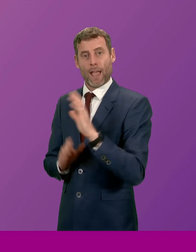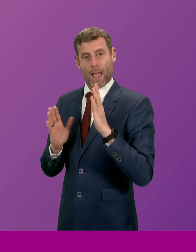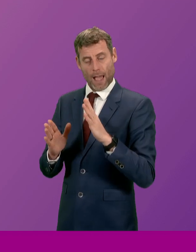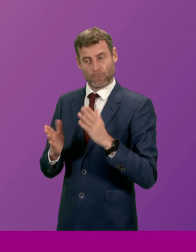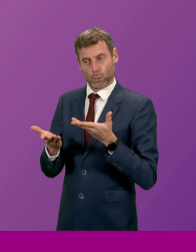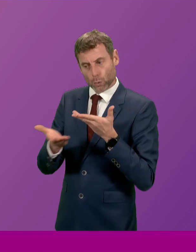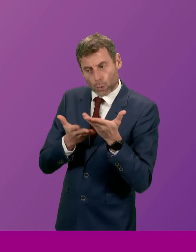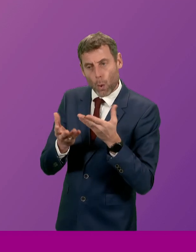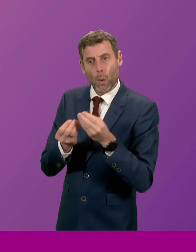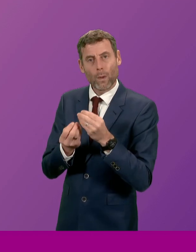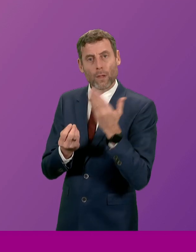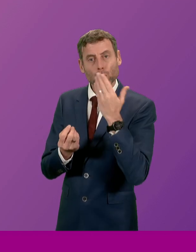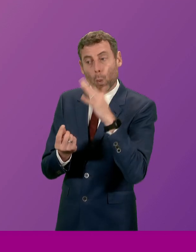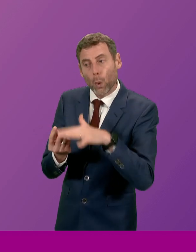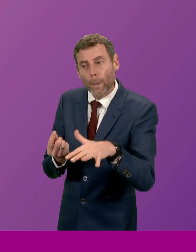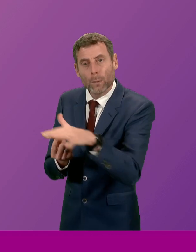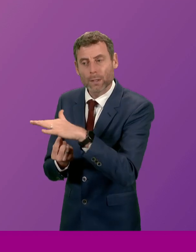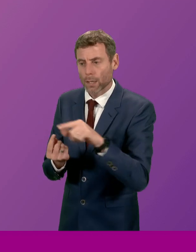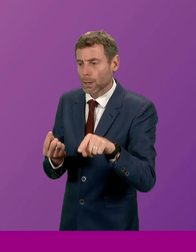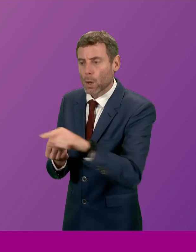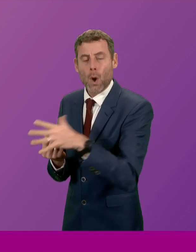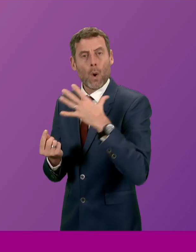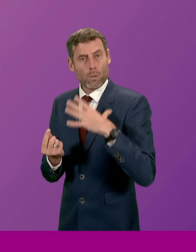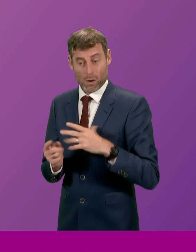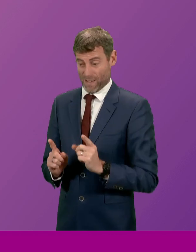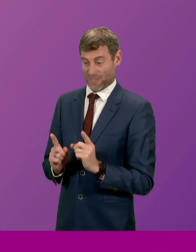and dialogue with the school community. I would expect them to do exactly that.